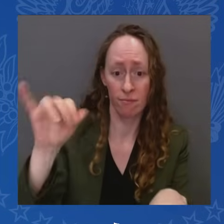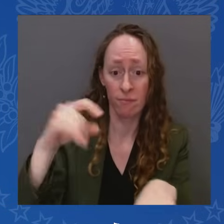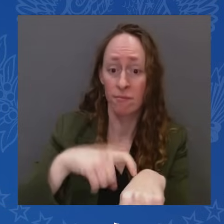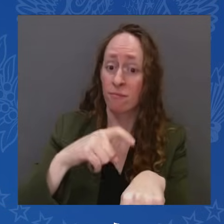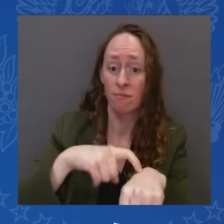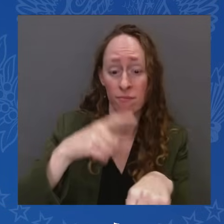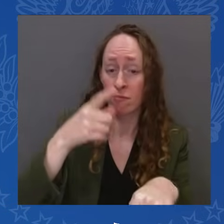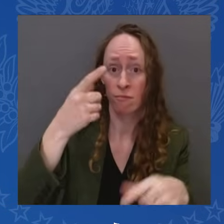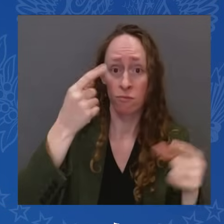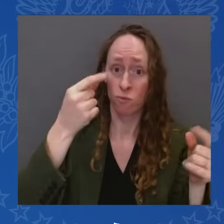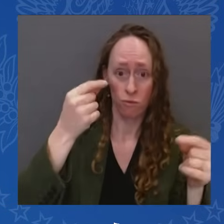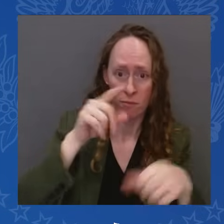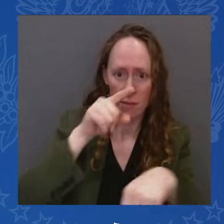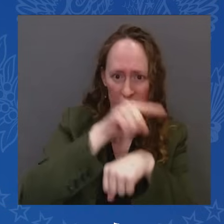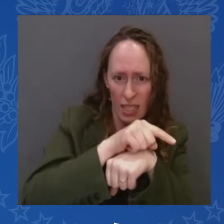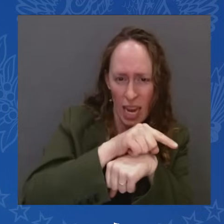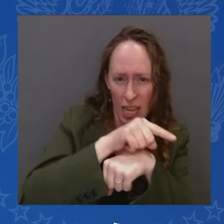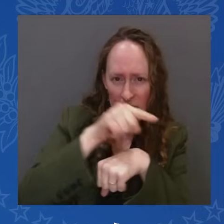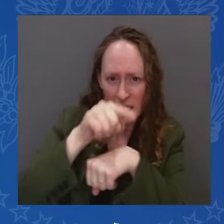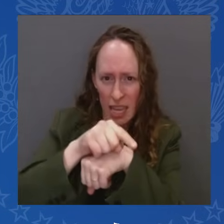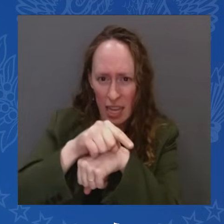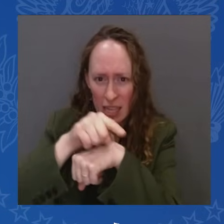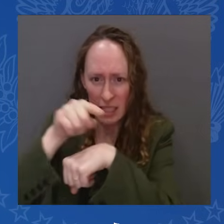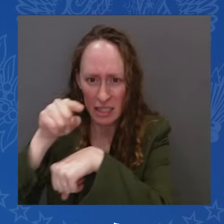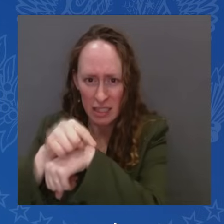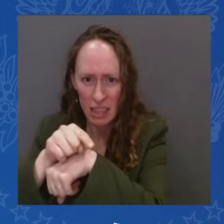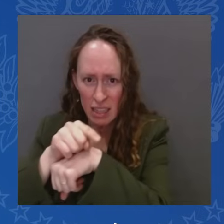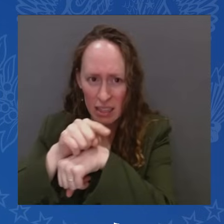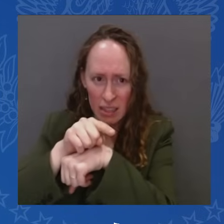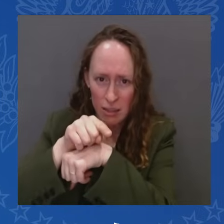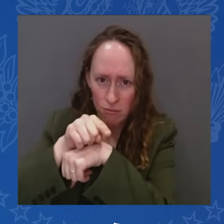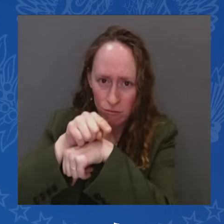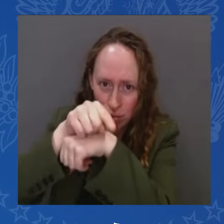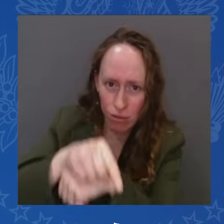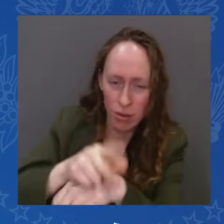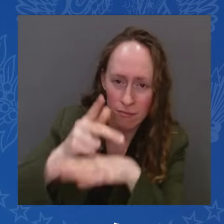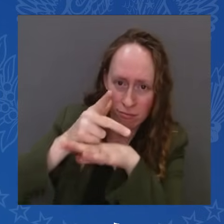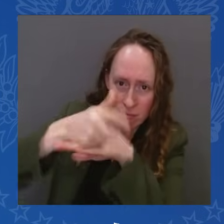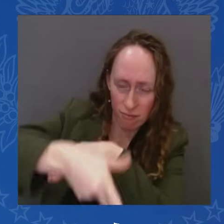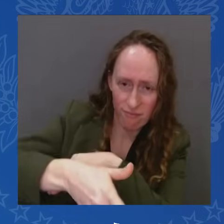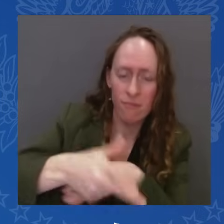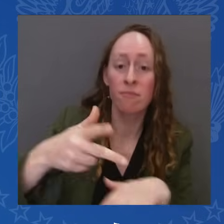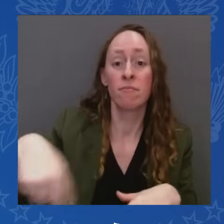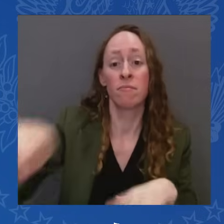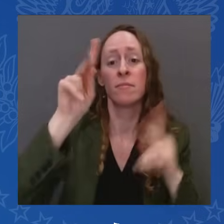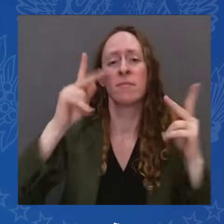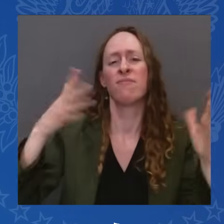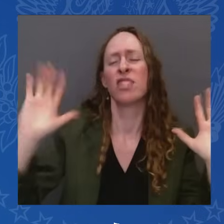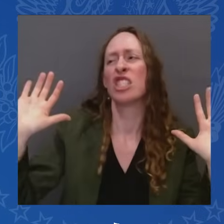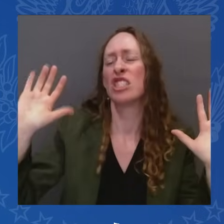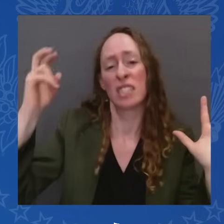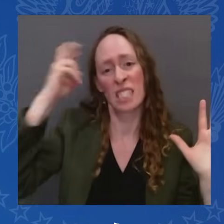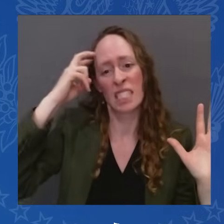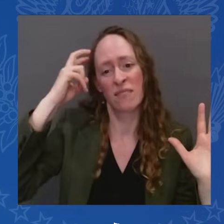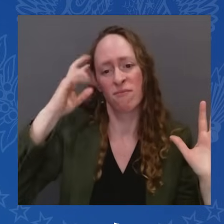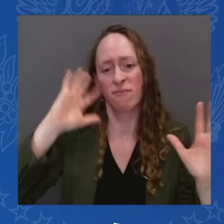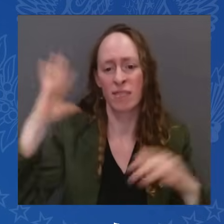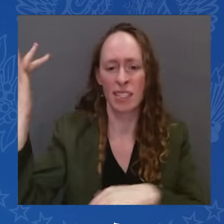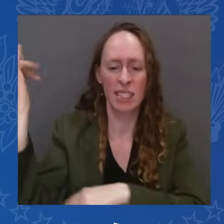So, no one -- no one should forget that for you to be here today -- again today, nearly two years later,